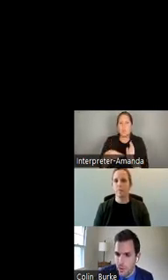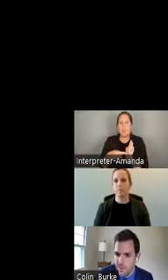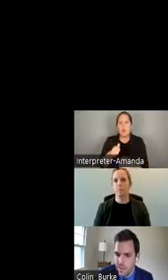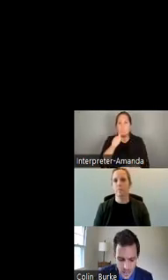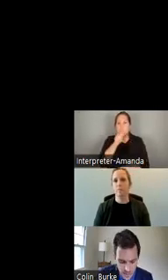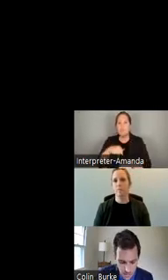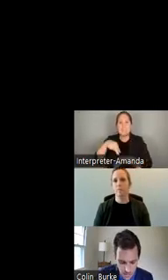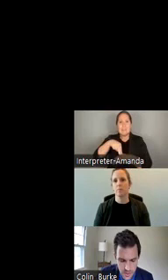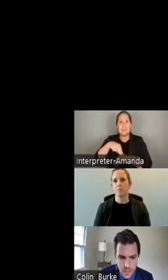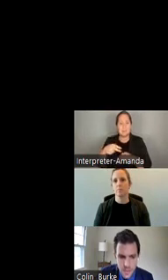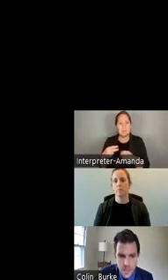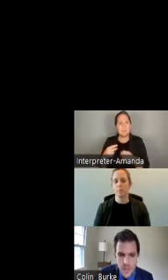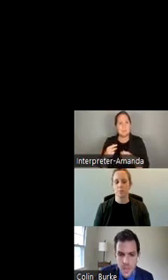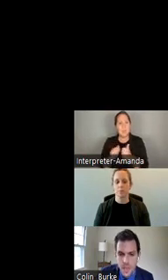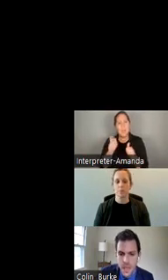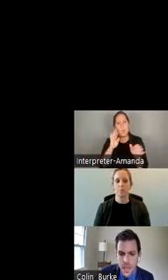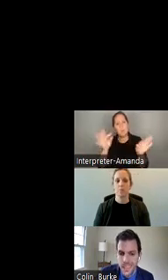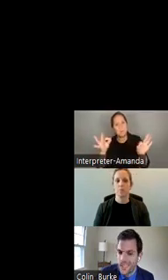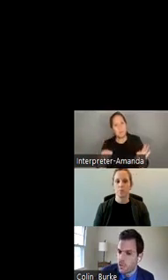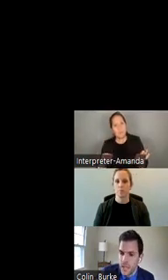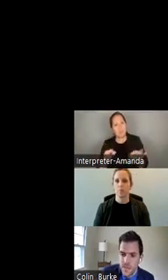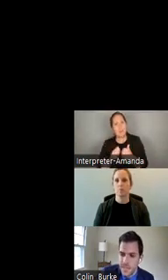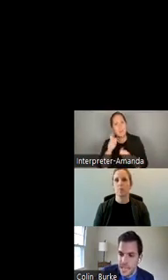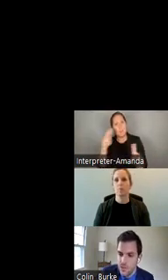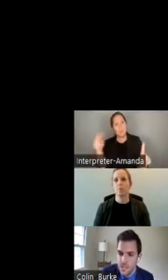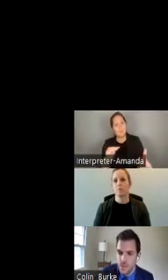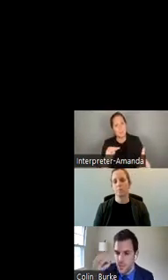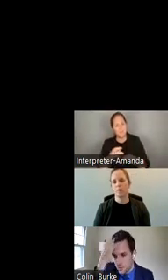how we Define and think about resilience and then the rates of psychiatric and substance